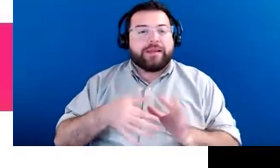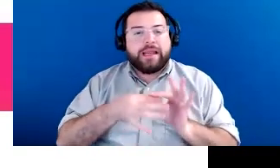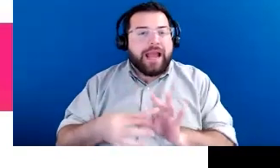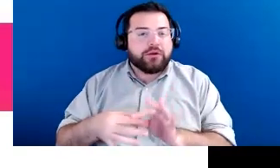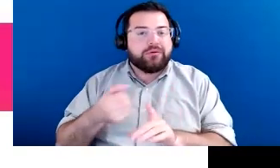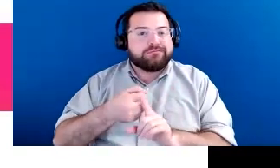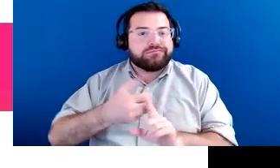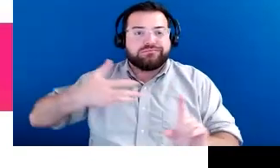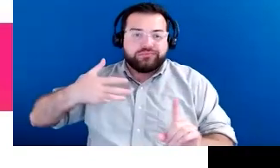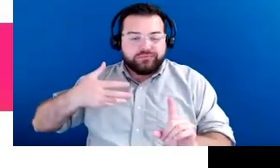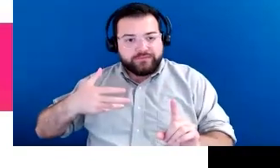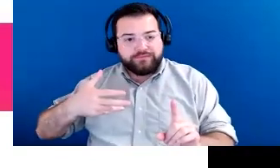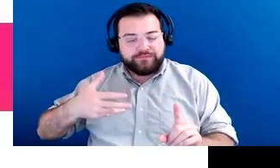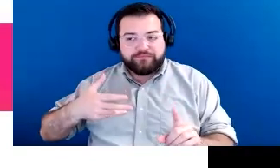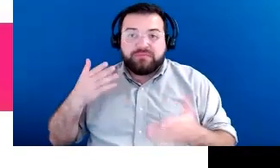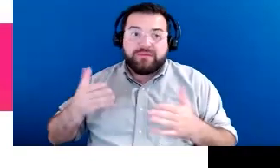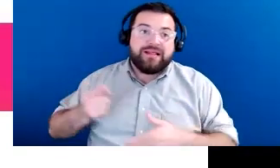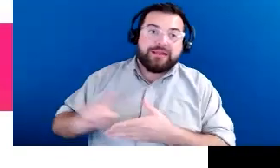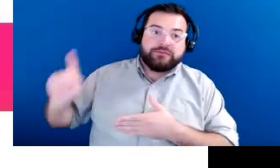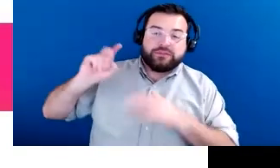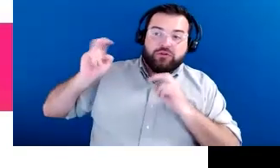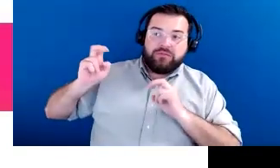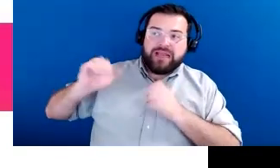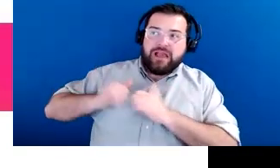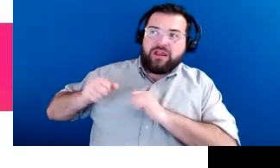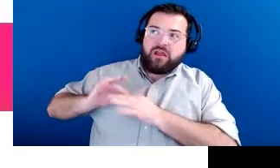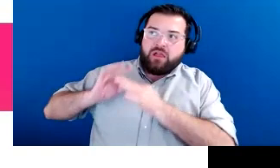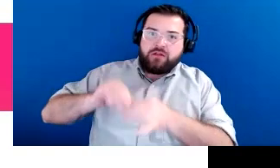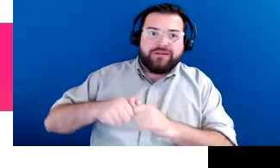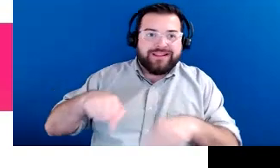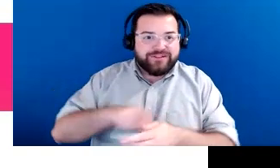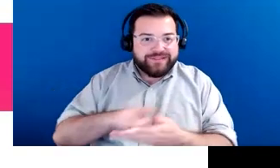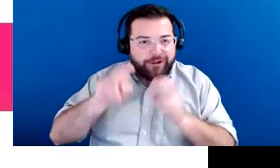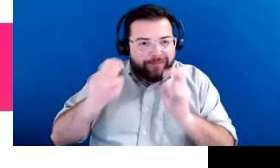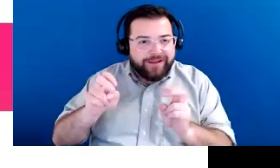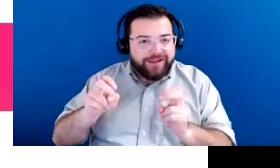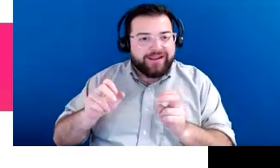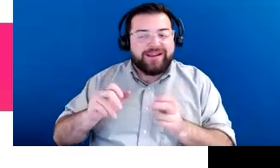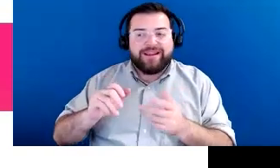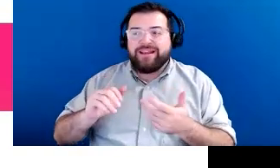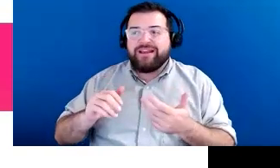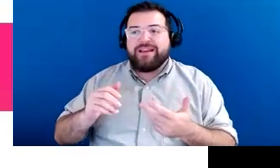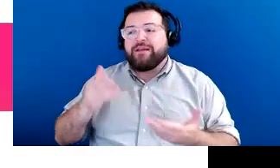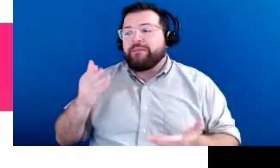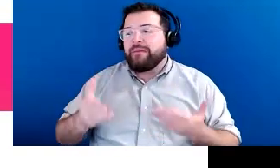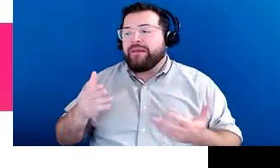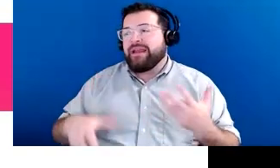from the previous weeks, topics with the upcoming week’s topics, maybe adding, you know, relevant news